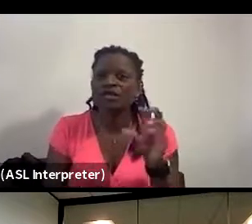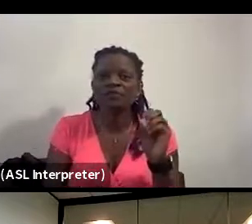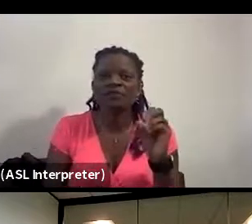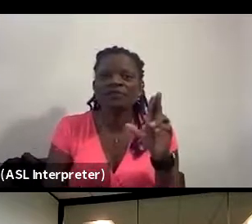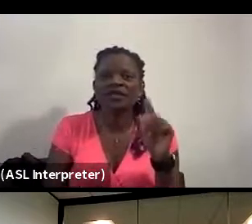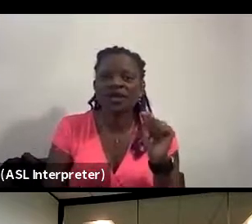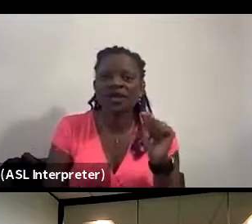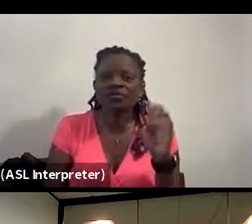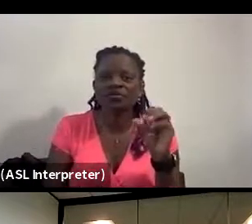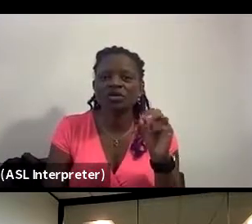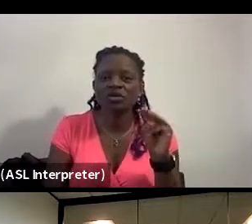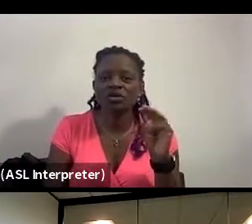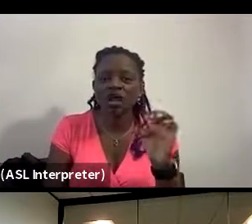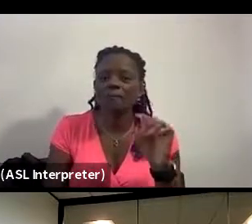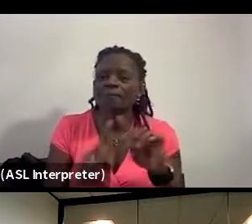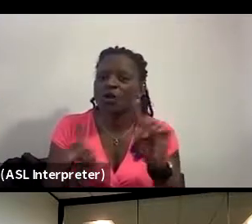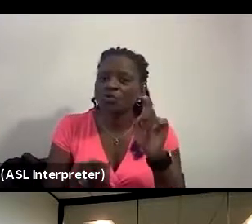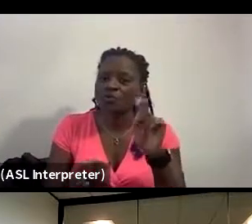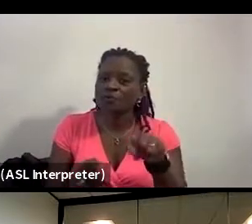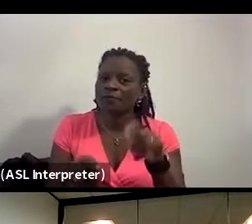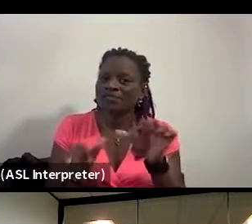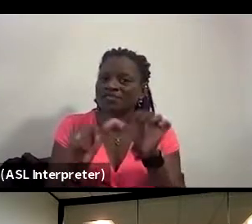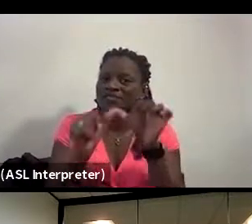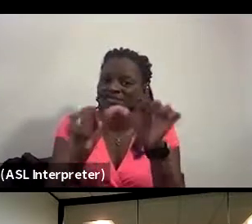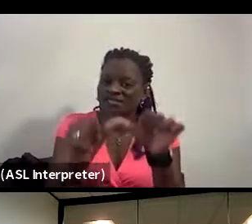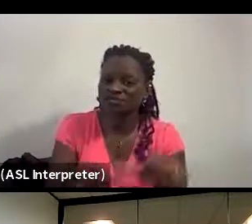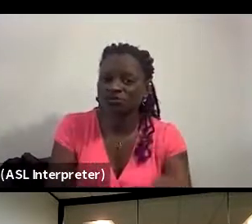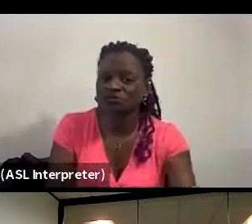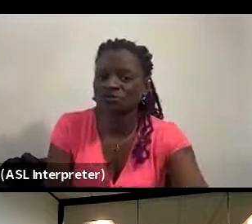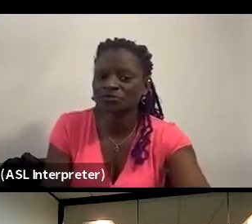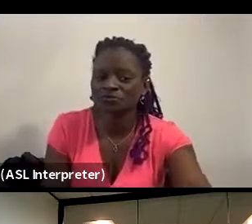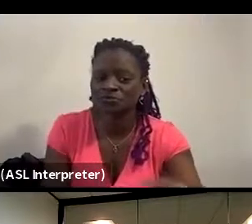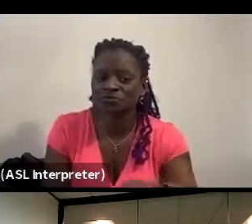But we have to continue our preventive strategies to be careful and make sure